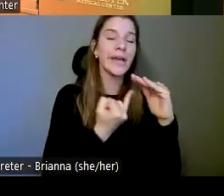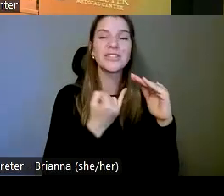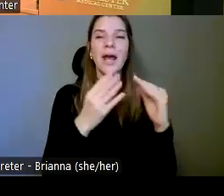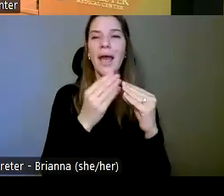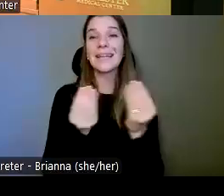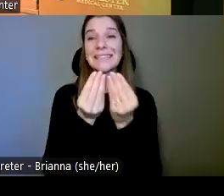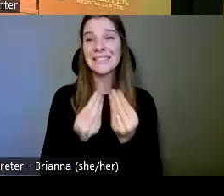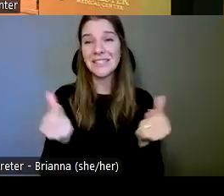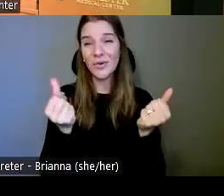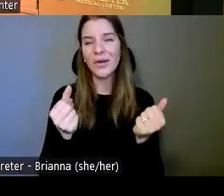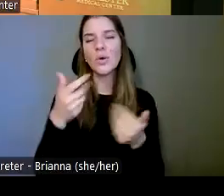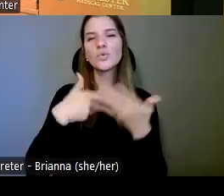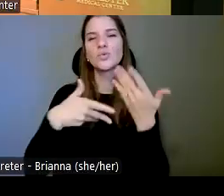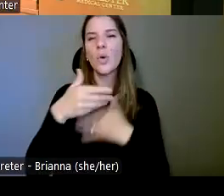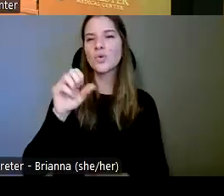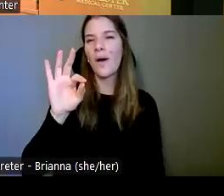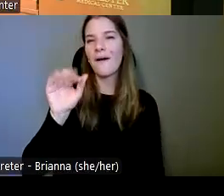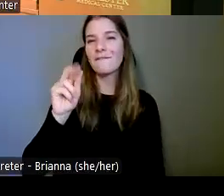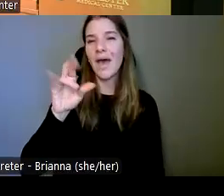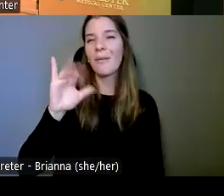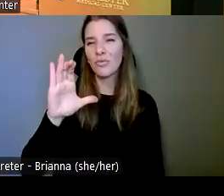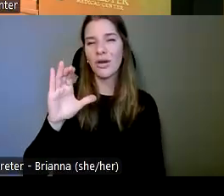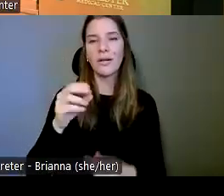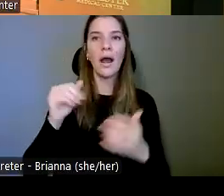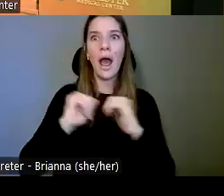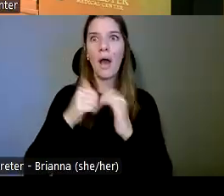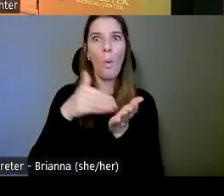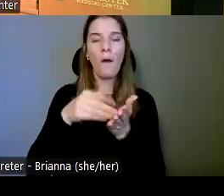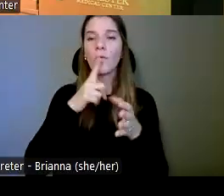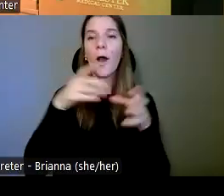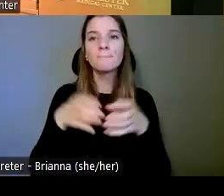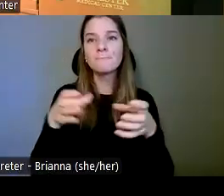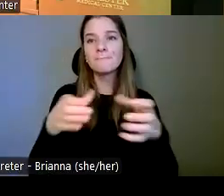social fabric of people getting together and doing things together doing grand rounds versus by Zoom